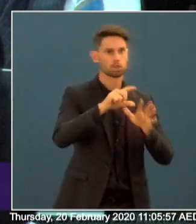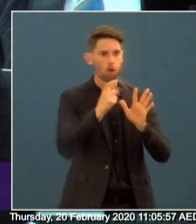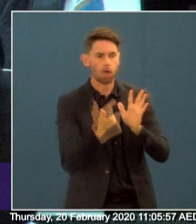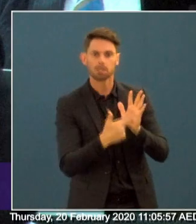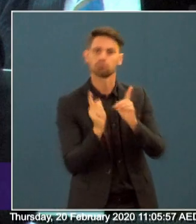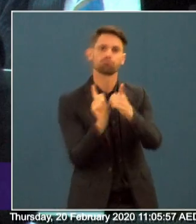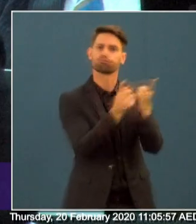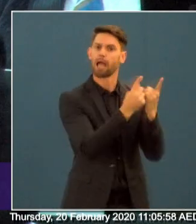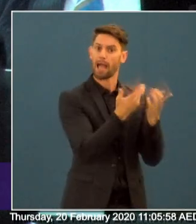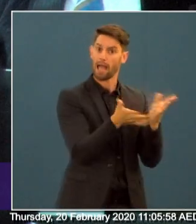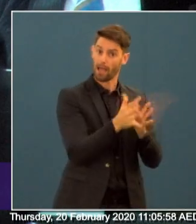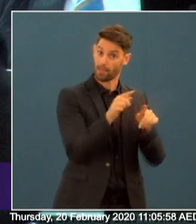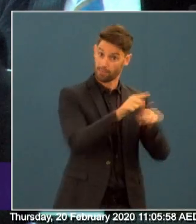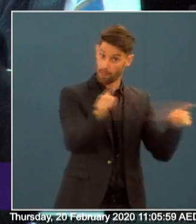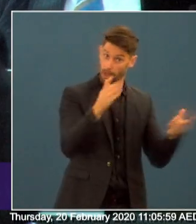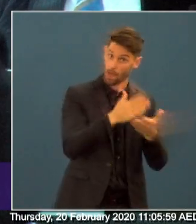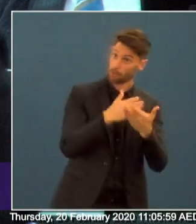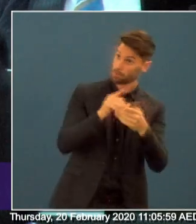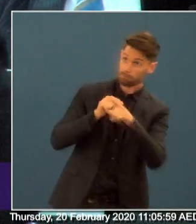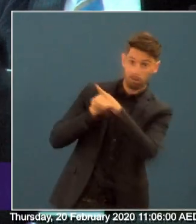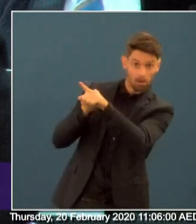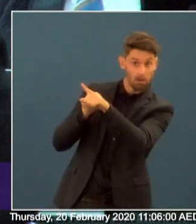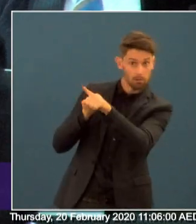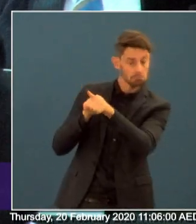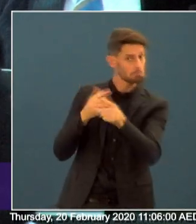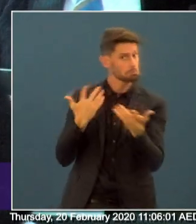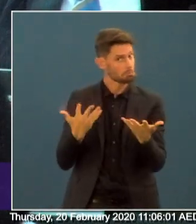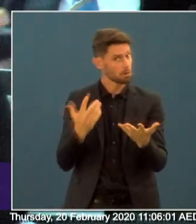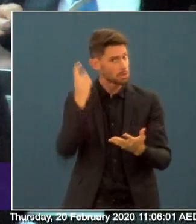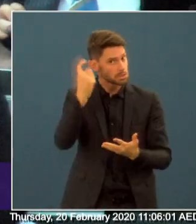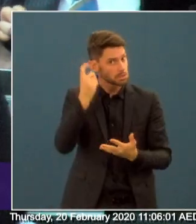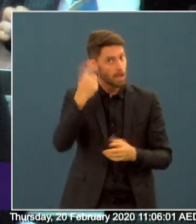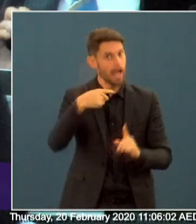both medicine is practised, but also the development of health policy?